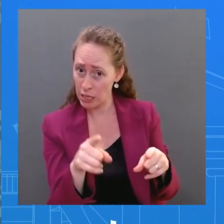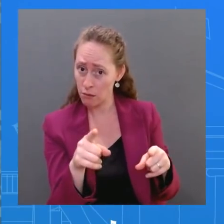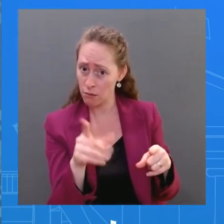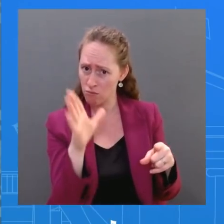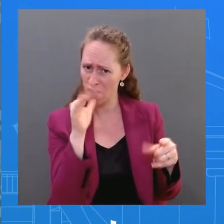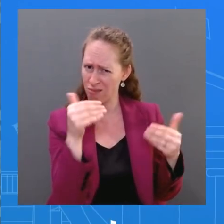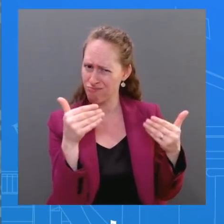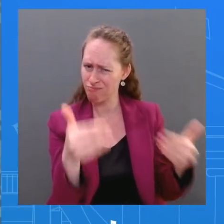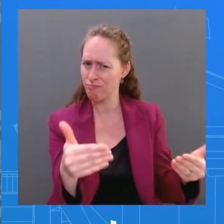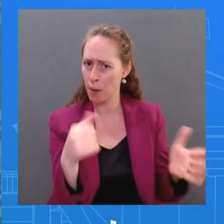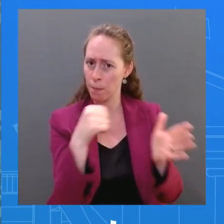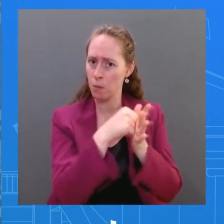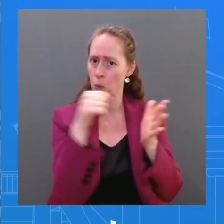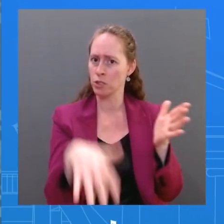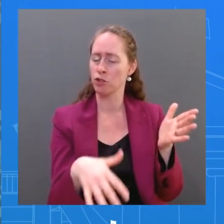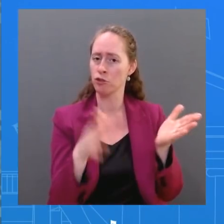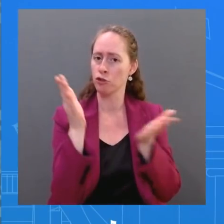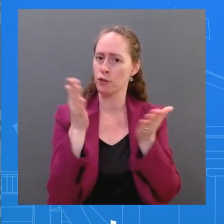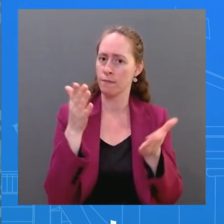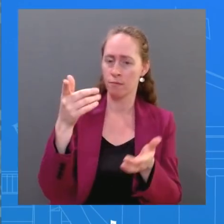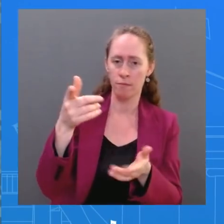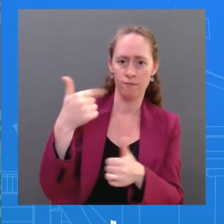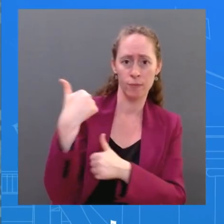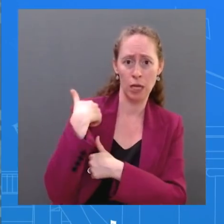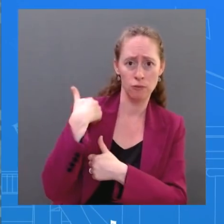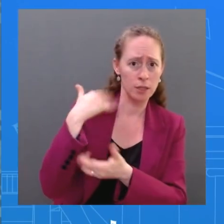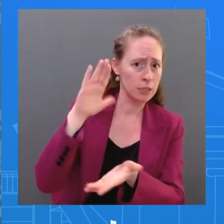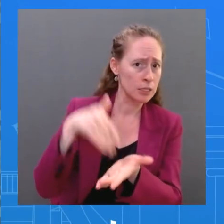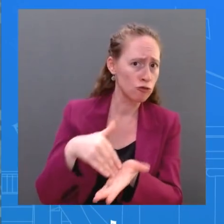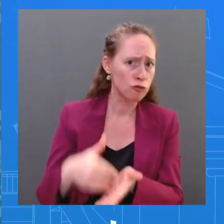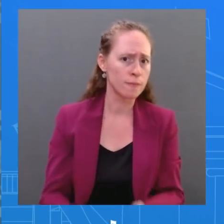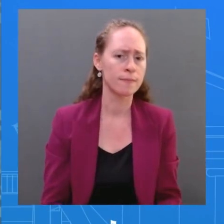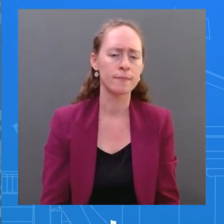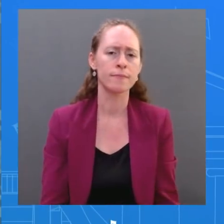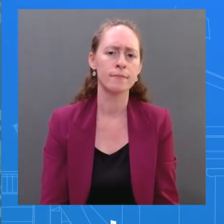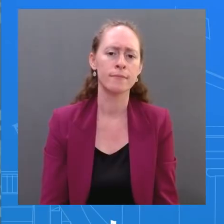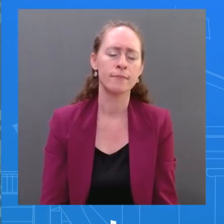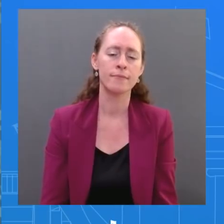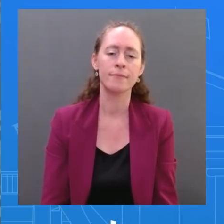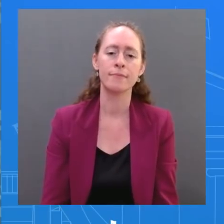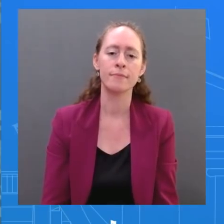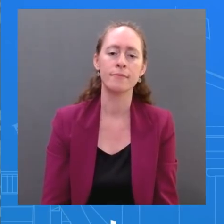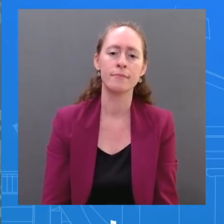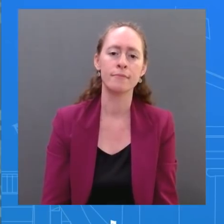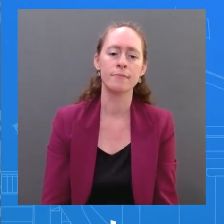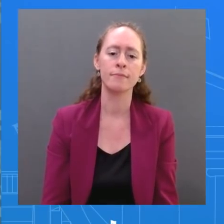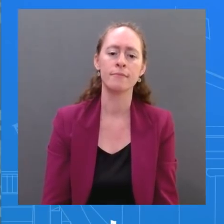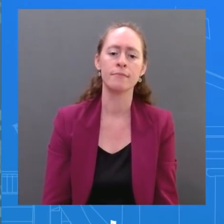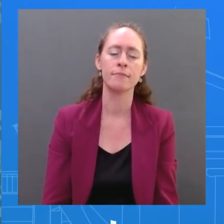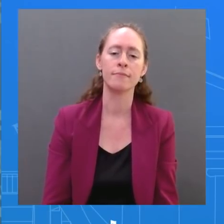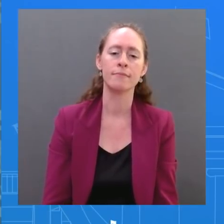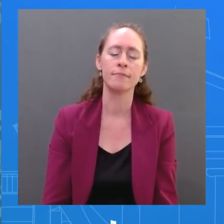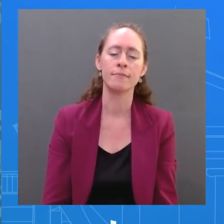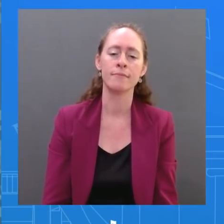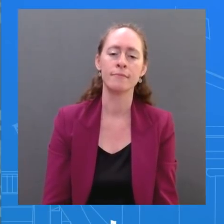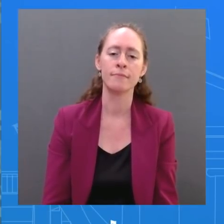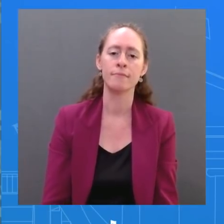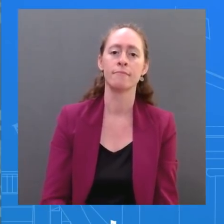are committed to providing healthcare to veterans, and the VA continues to offer reproductive healthcare services